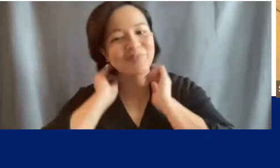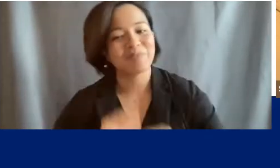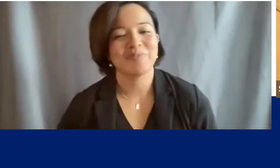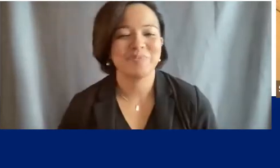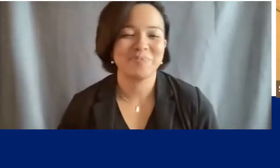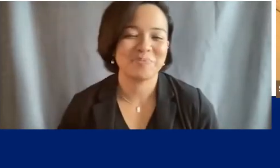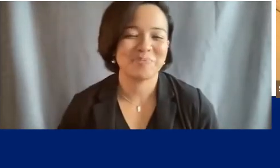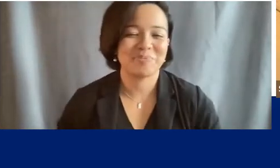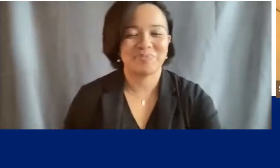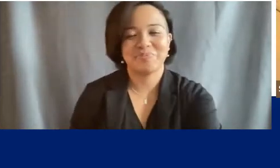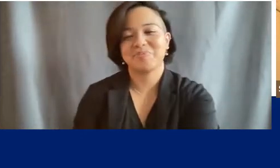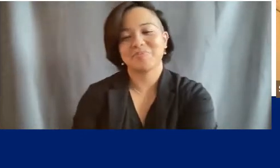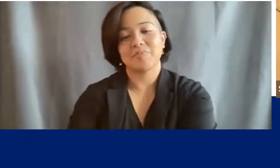So, a little bit on COVID-19 and returning to learning so next slide because this is just a